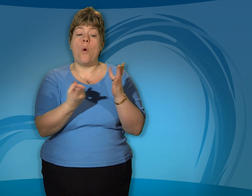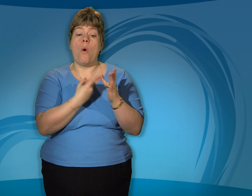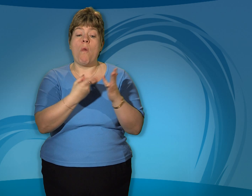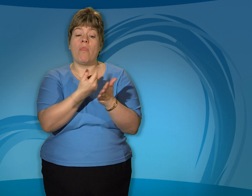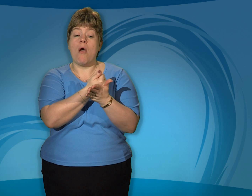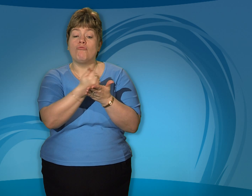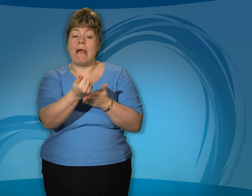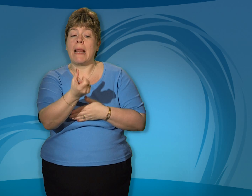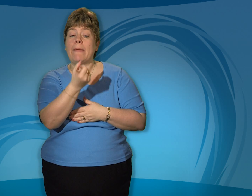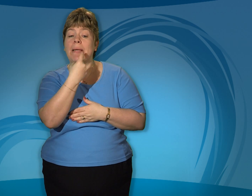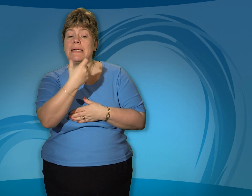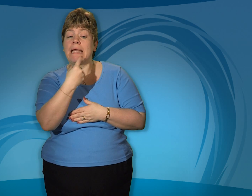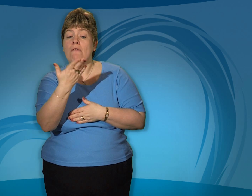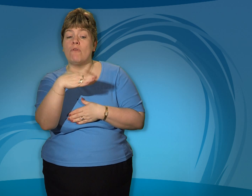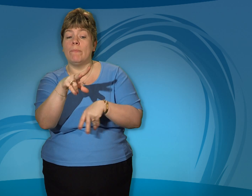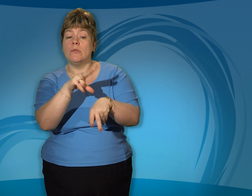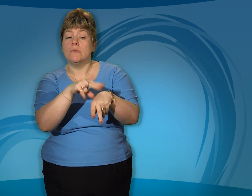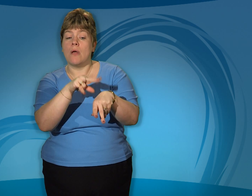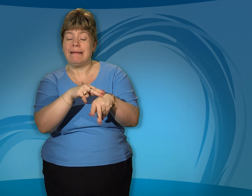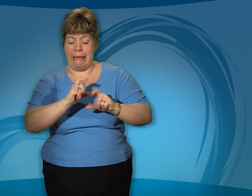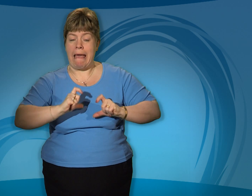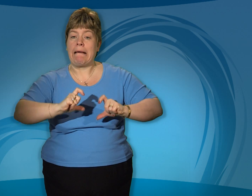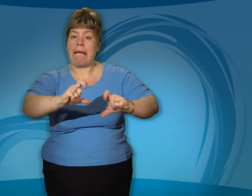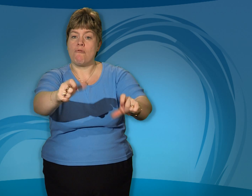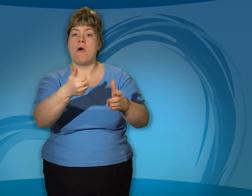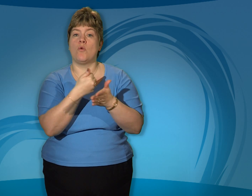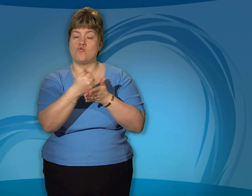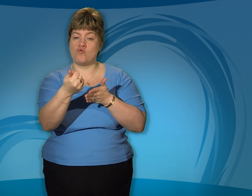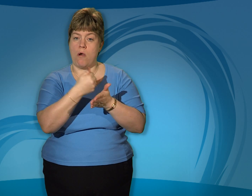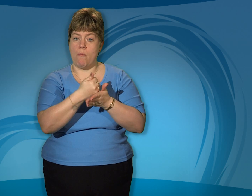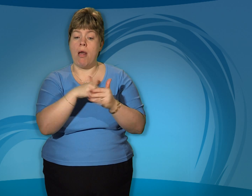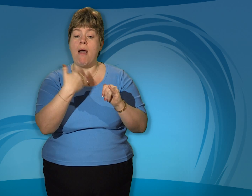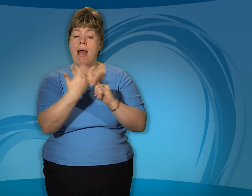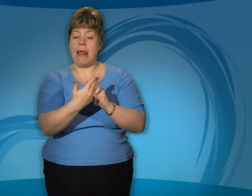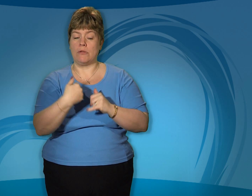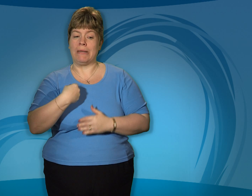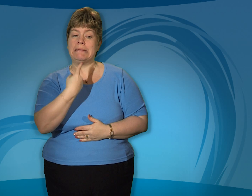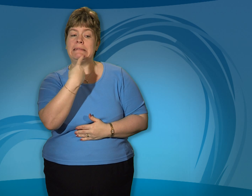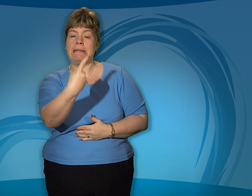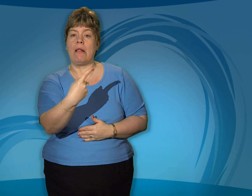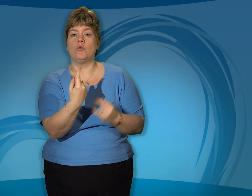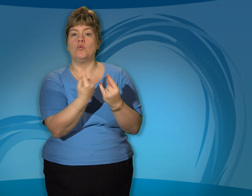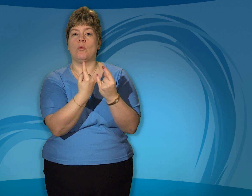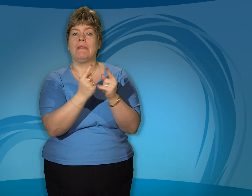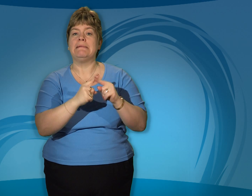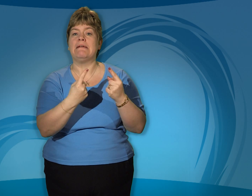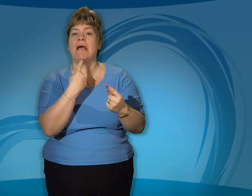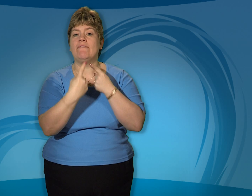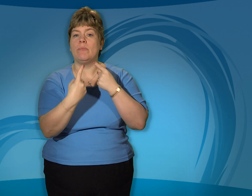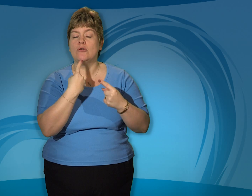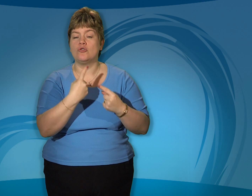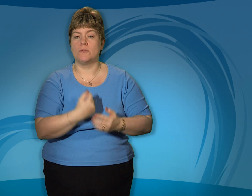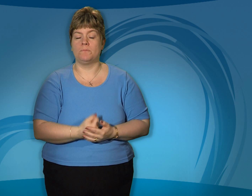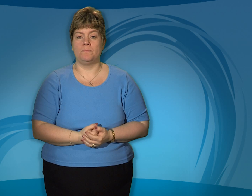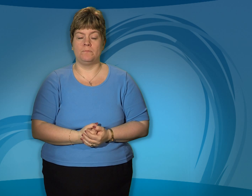Please take all other prescribed medication as usual, unless specifically advised not to.